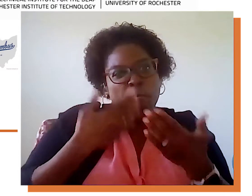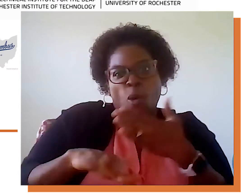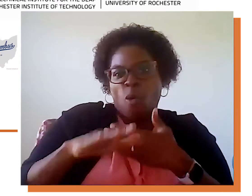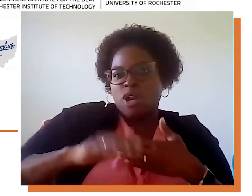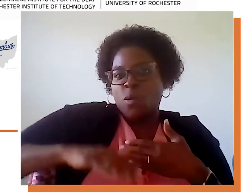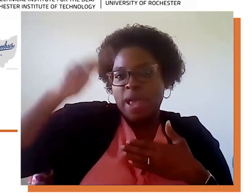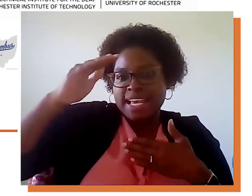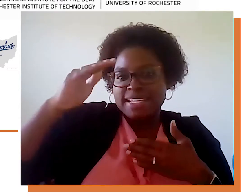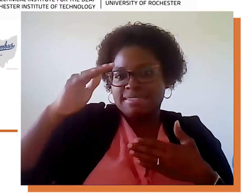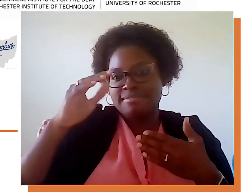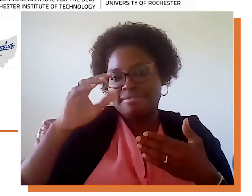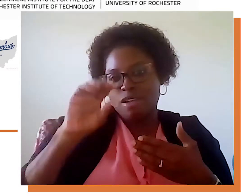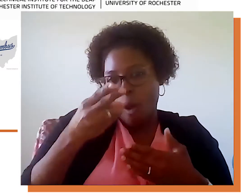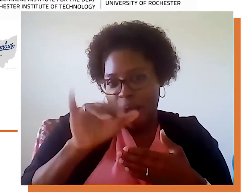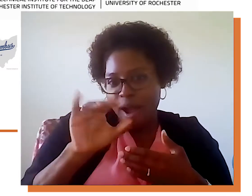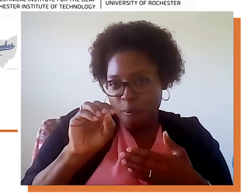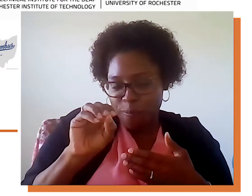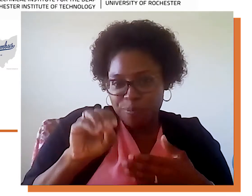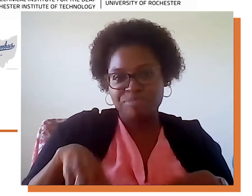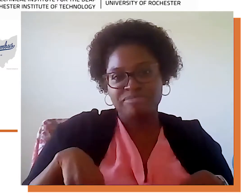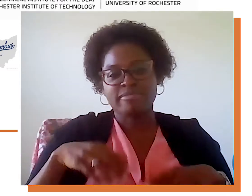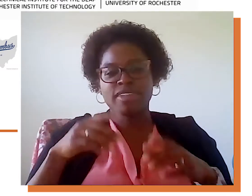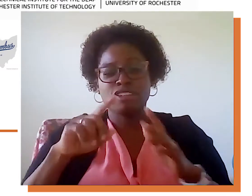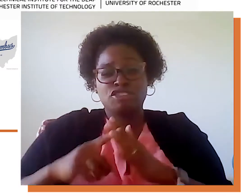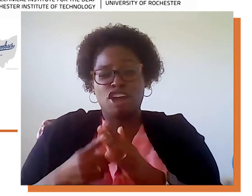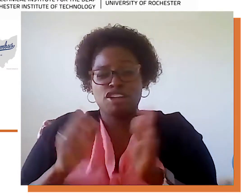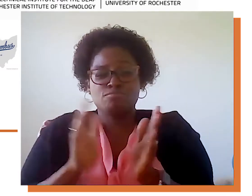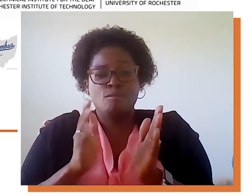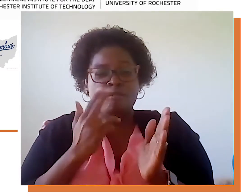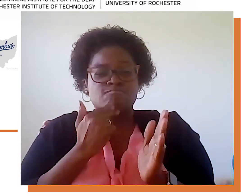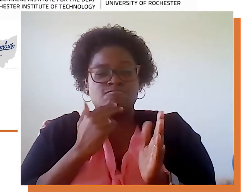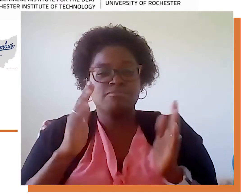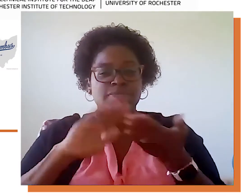I was born and raised in the State of Ohio.